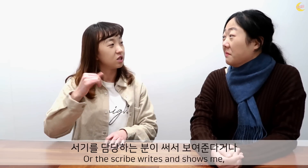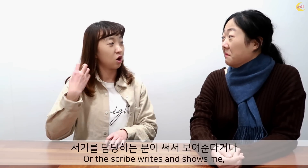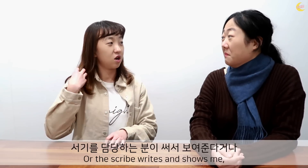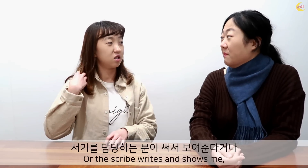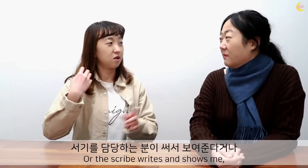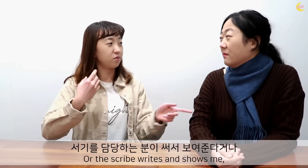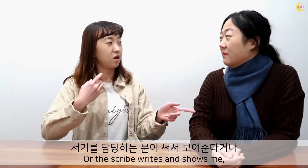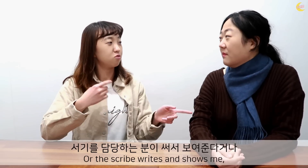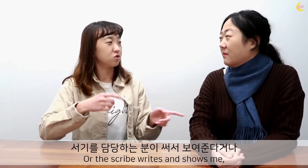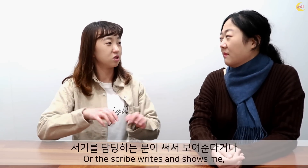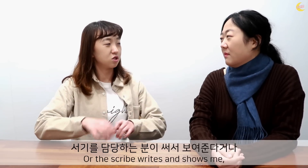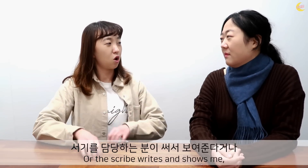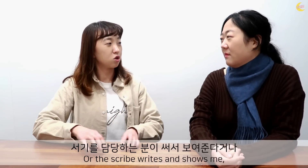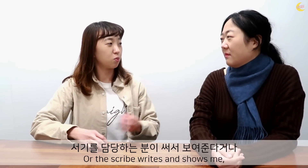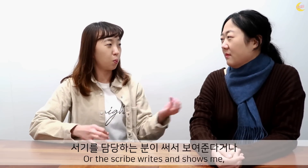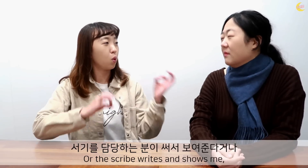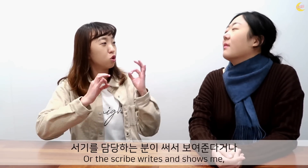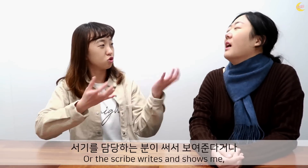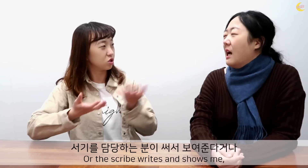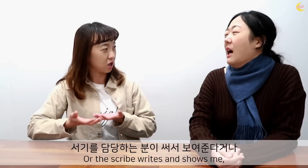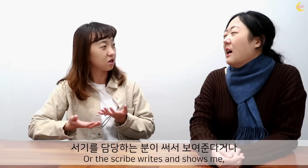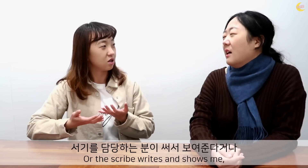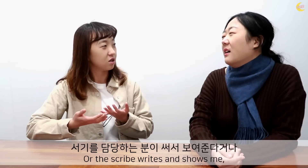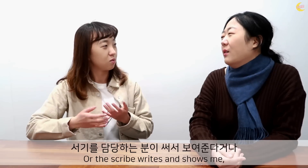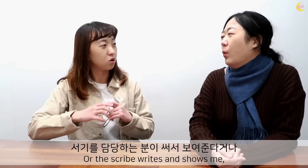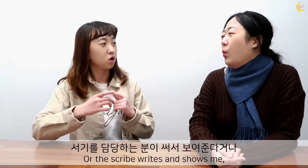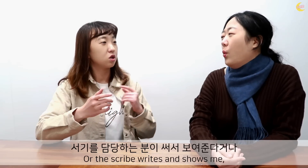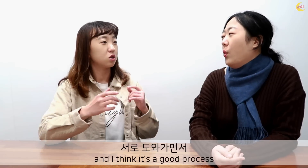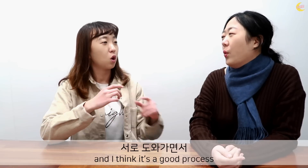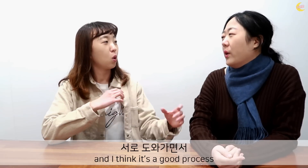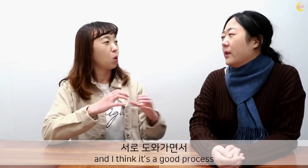Or the scribe writes and shows me,